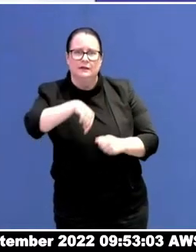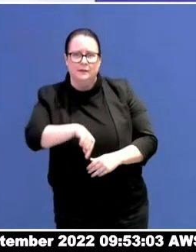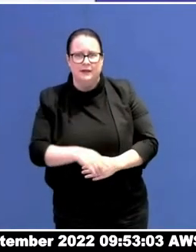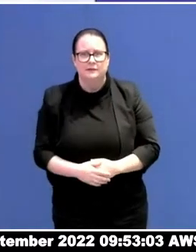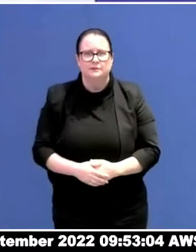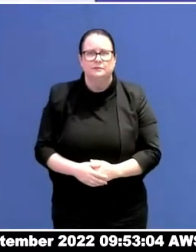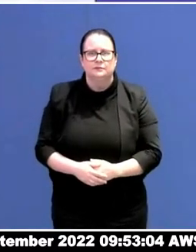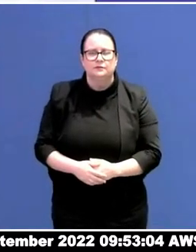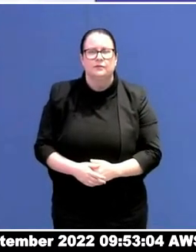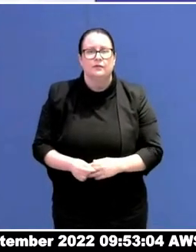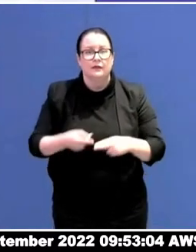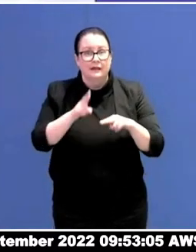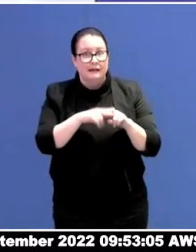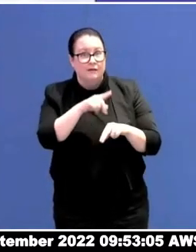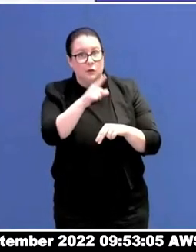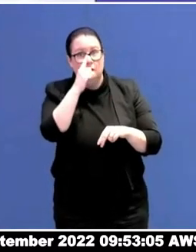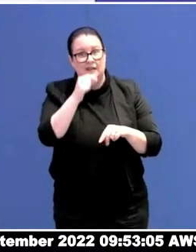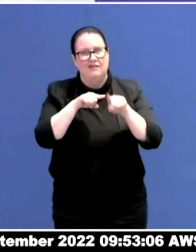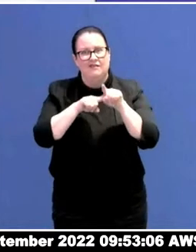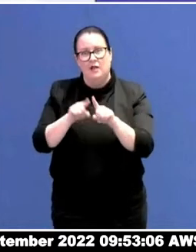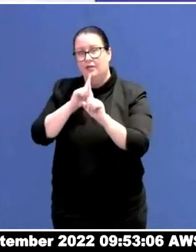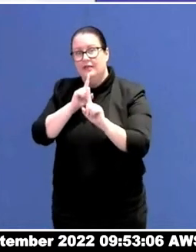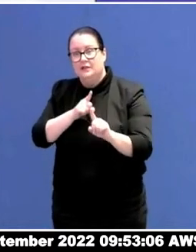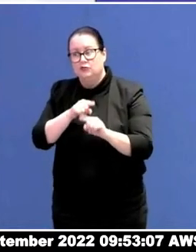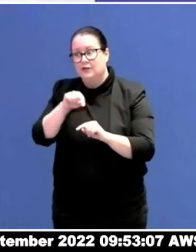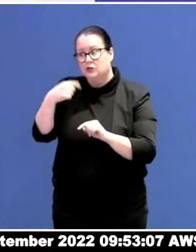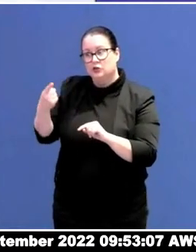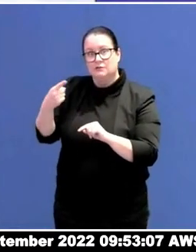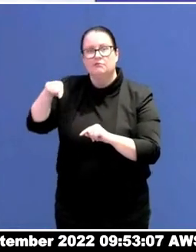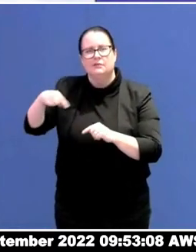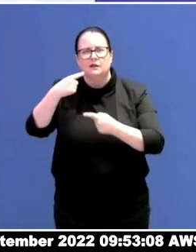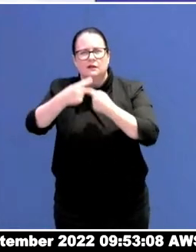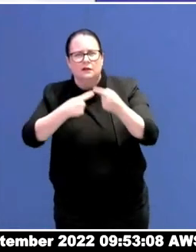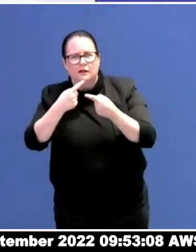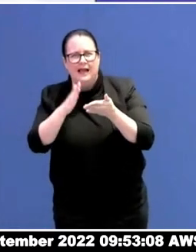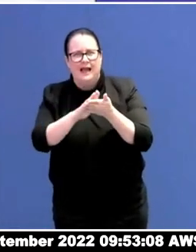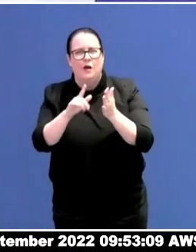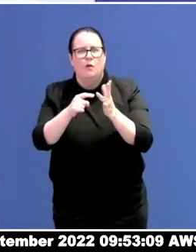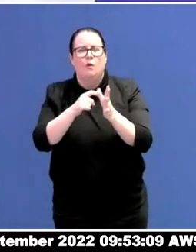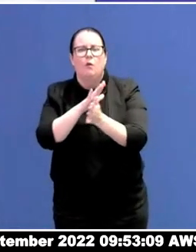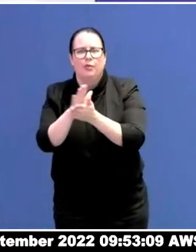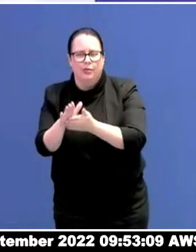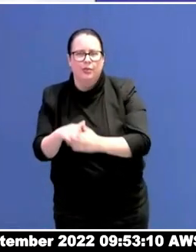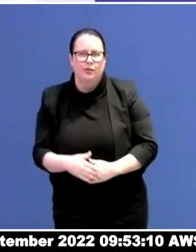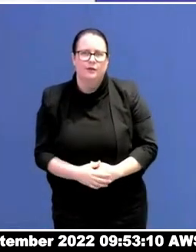If you would be good enough to follow the instructions of Commissioner Mason's associate, she will administer the oath to you.